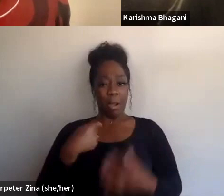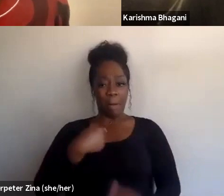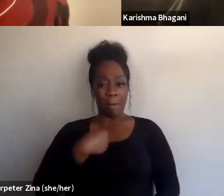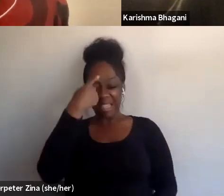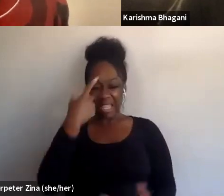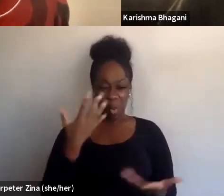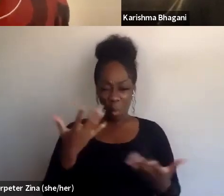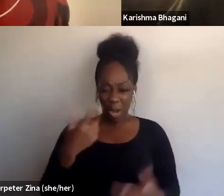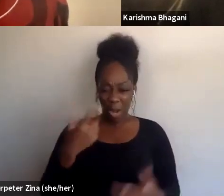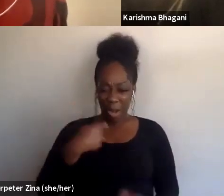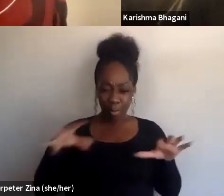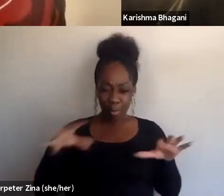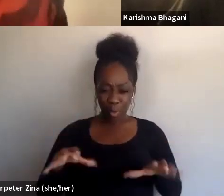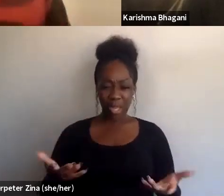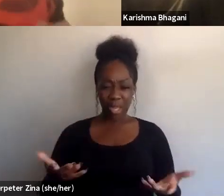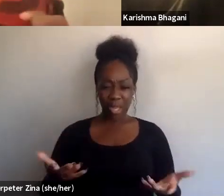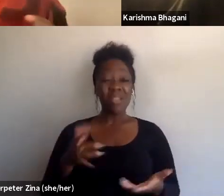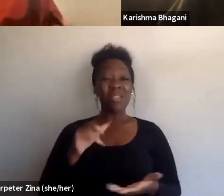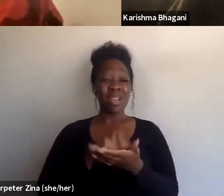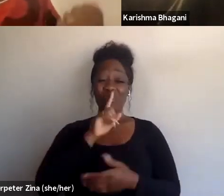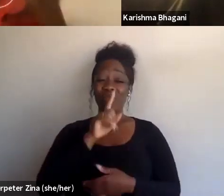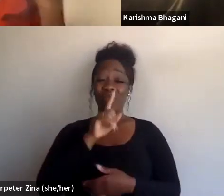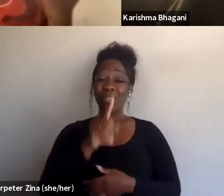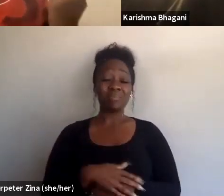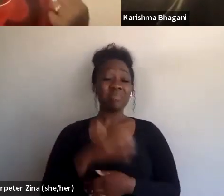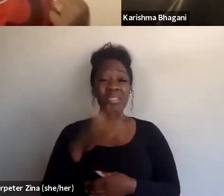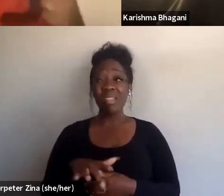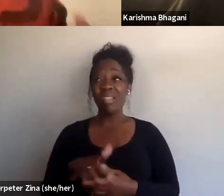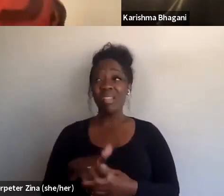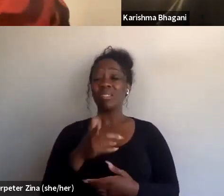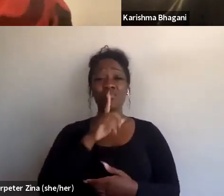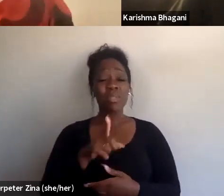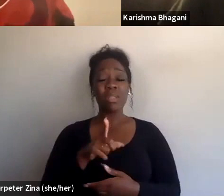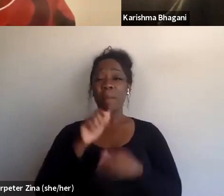So it was a huge blessing, a huge shoulder that really you could stand on